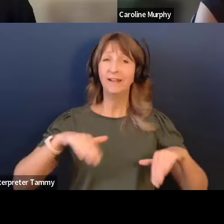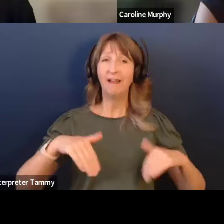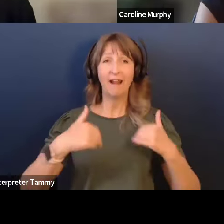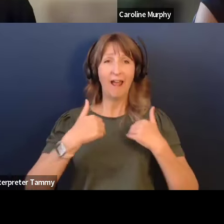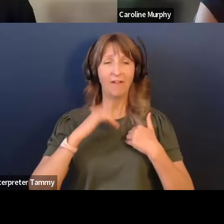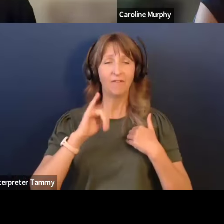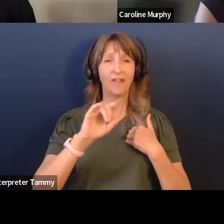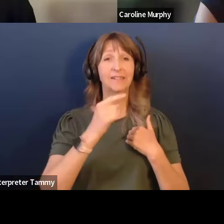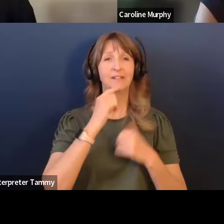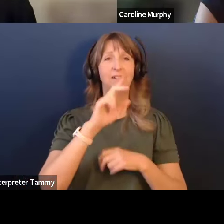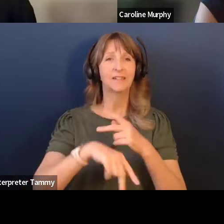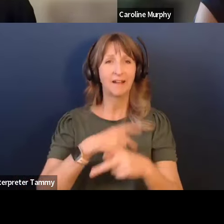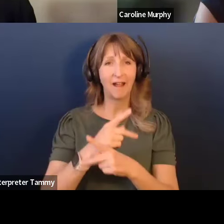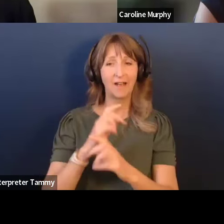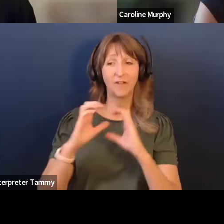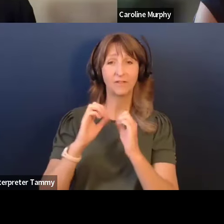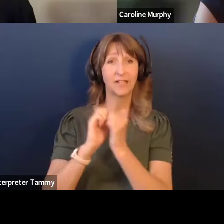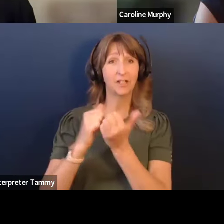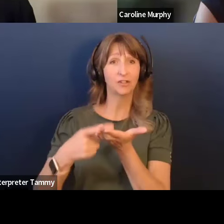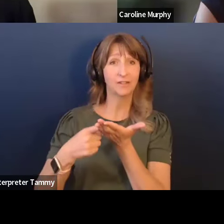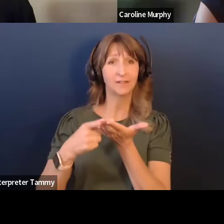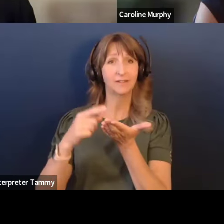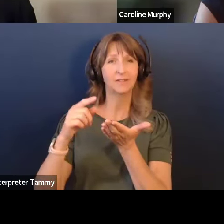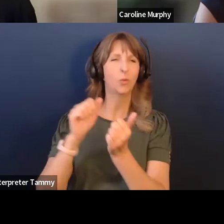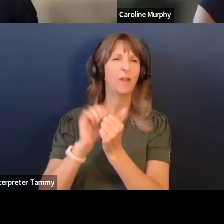with their mentors just yet. Katelyn, I don't know if you want to start us off.